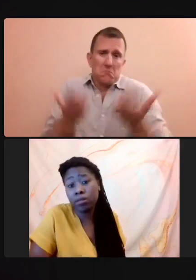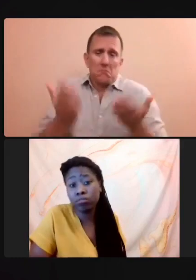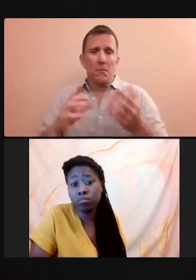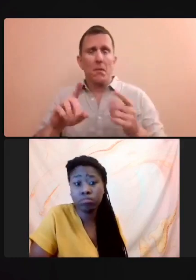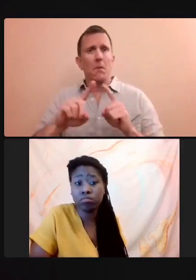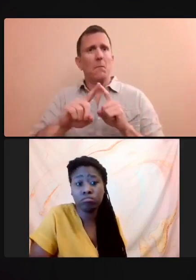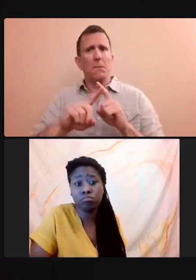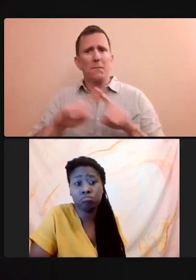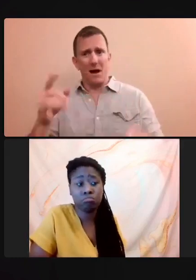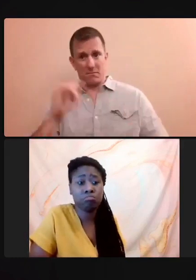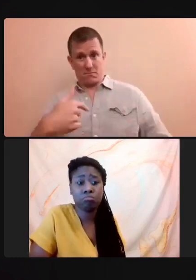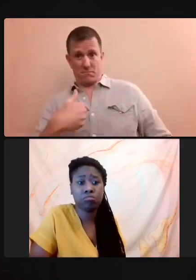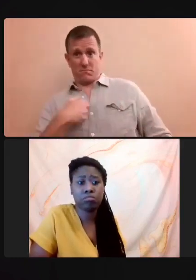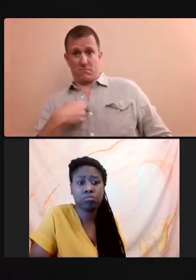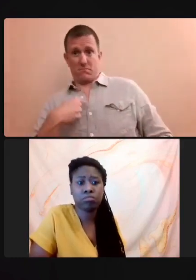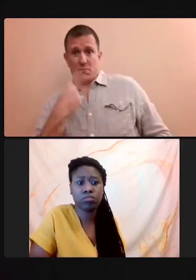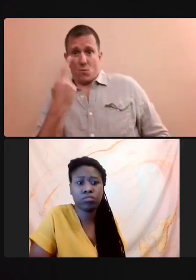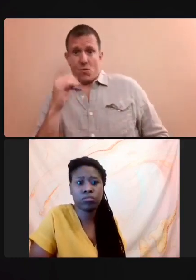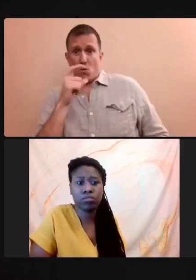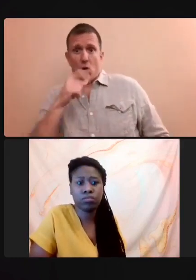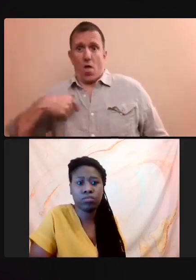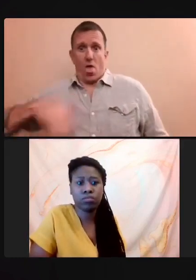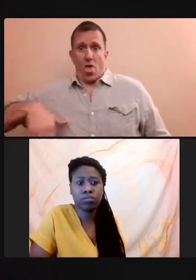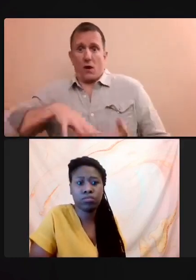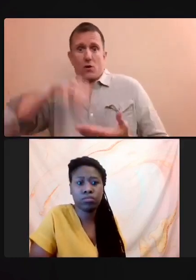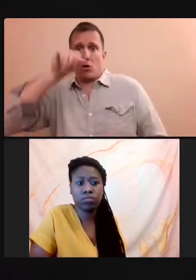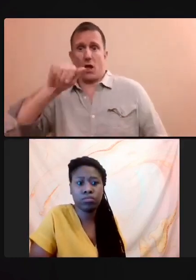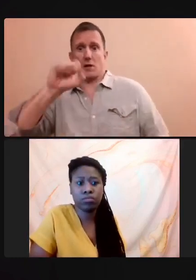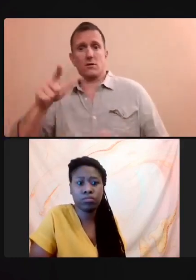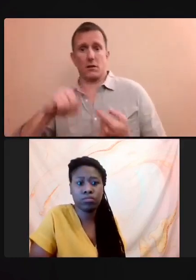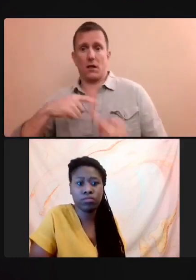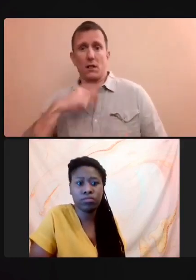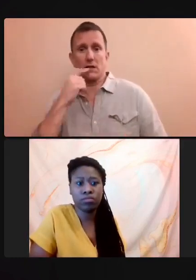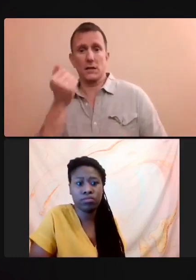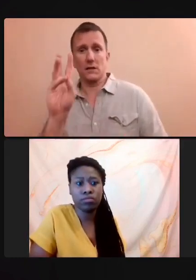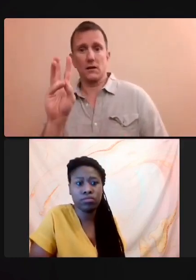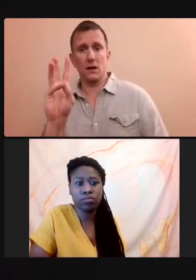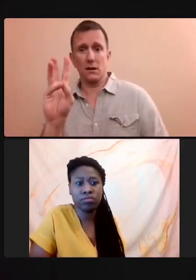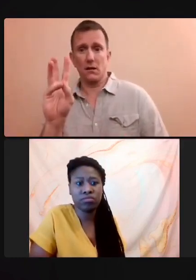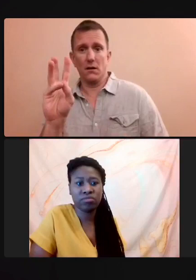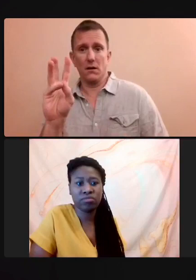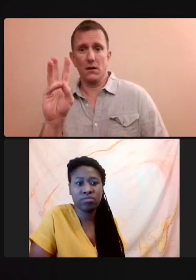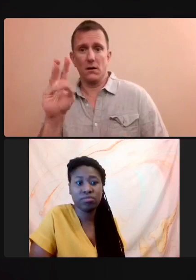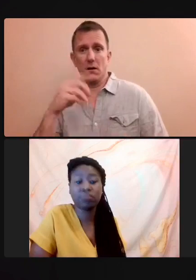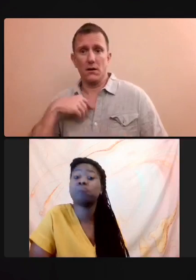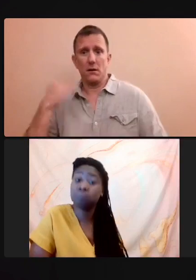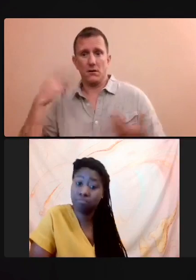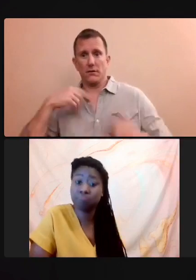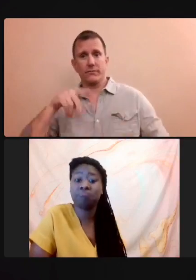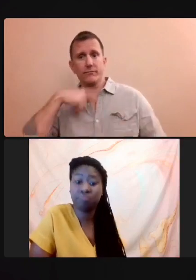We make them jump through all of these hoops and meet all of these criteria. When there's a hearing person who knows sign language, we open the door,